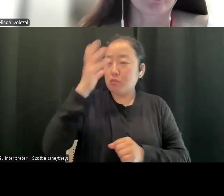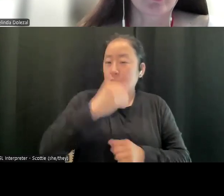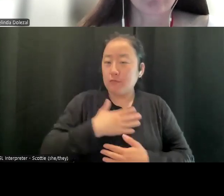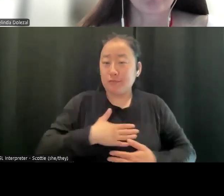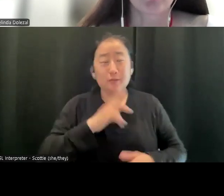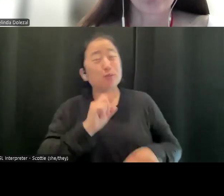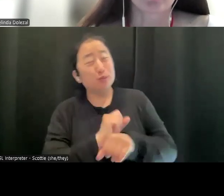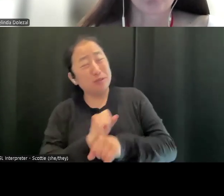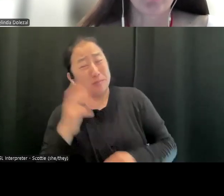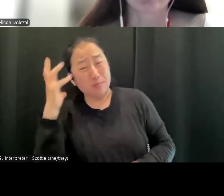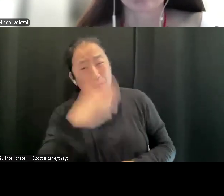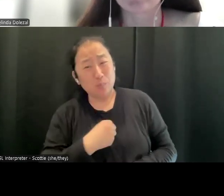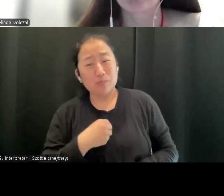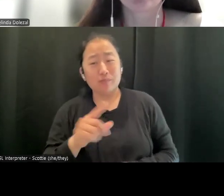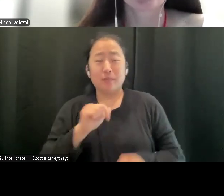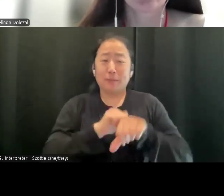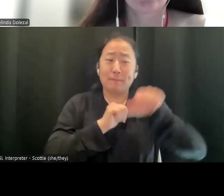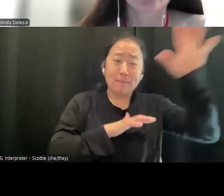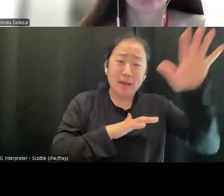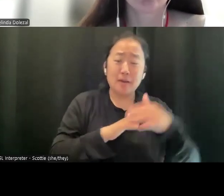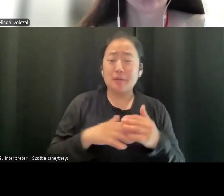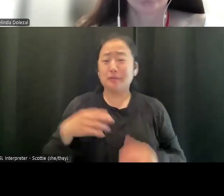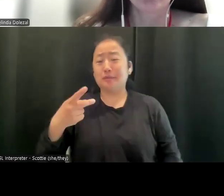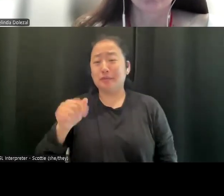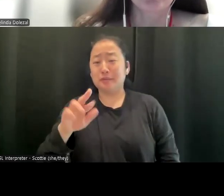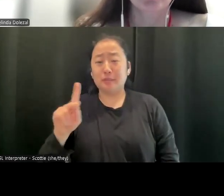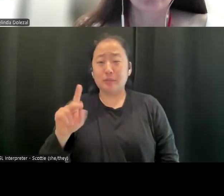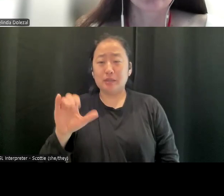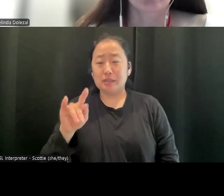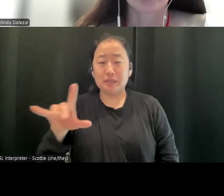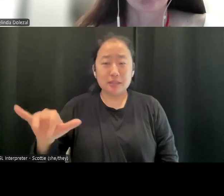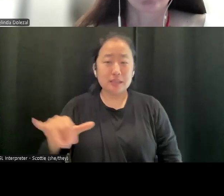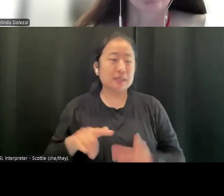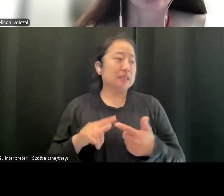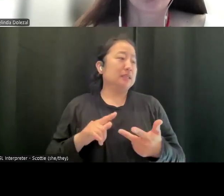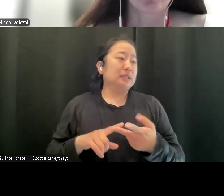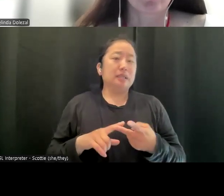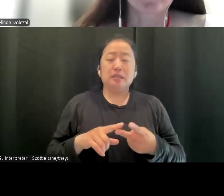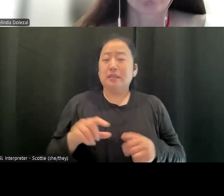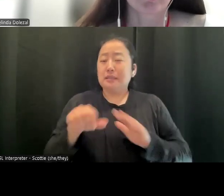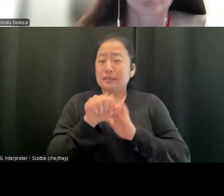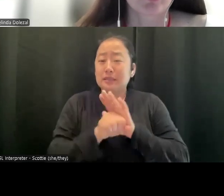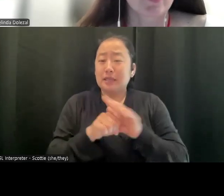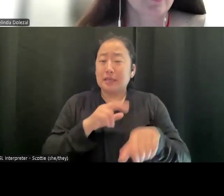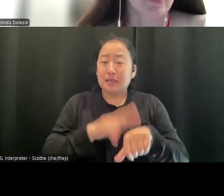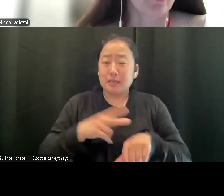everything from mountains, Park City, state or national parks I believe toward the south